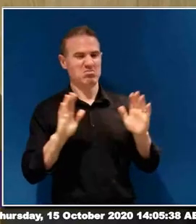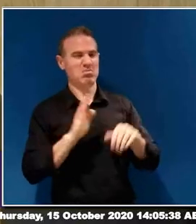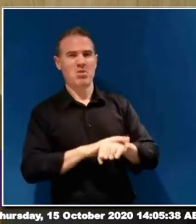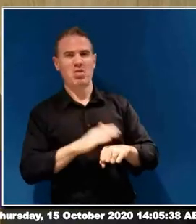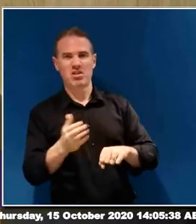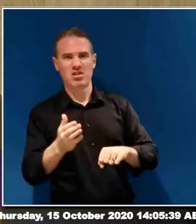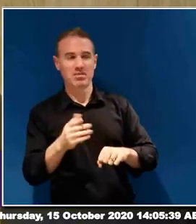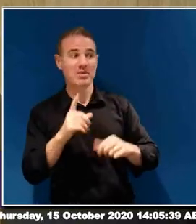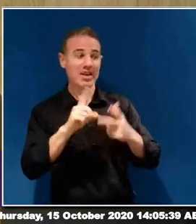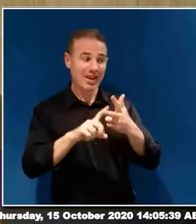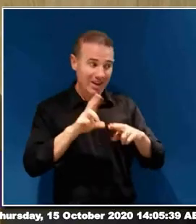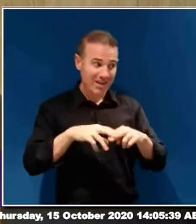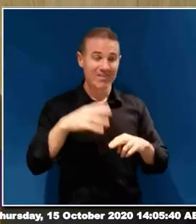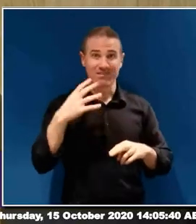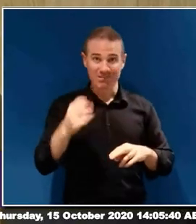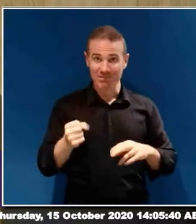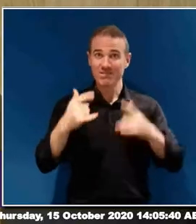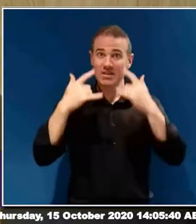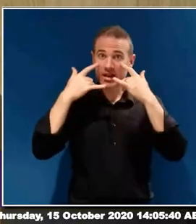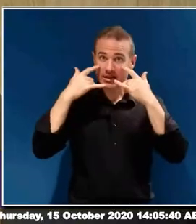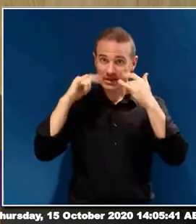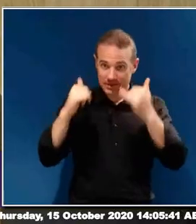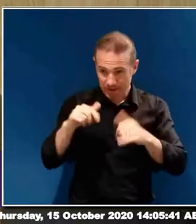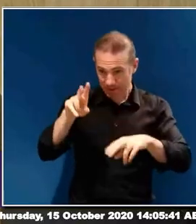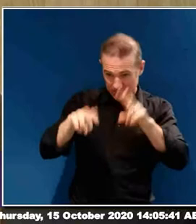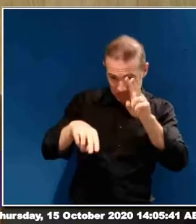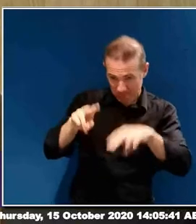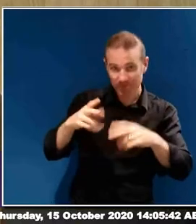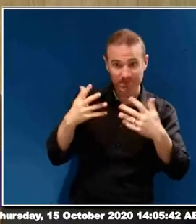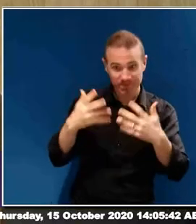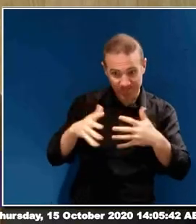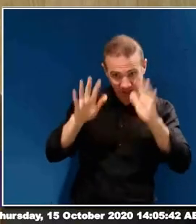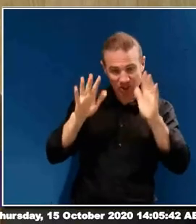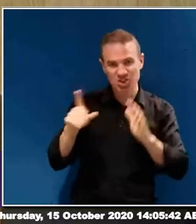assessment, at a meeting later on with the guidance officer and the student